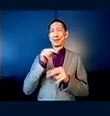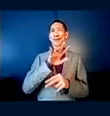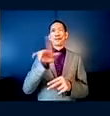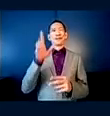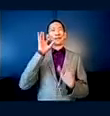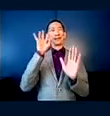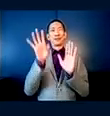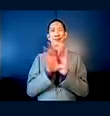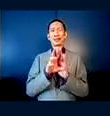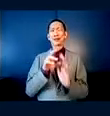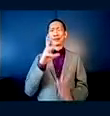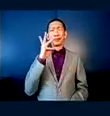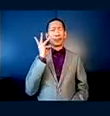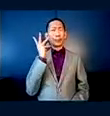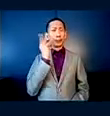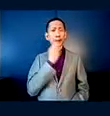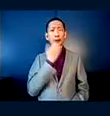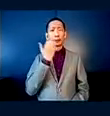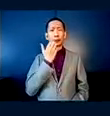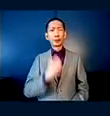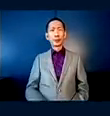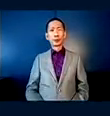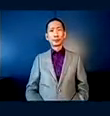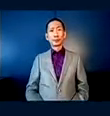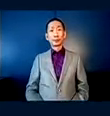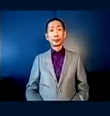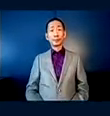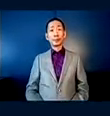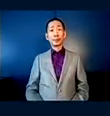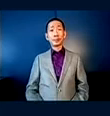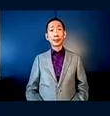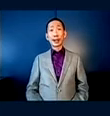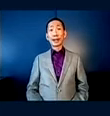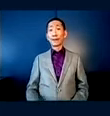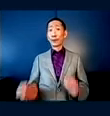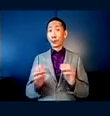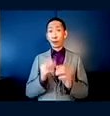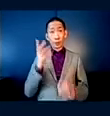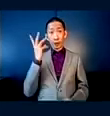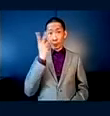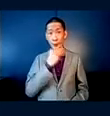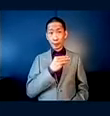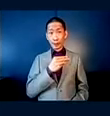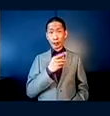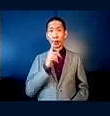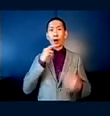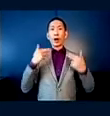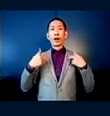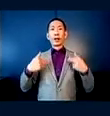LOOK AT THIS PLACE. IT IS BEAUTIFUL. AND EVEN MORE BEAUTIFUL, NEXT